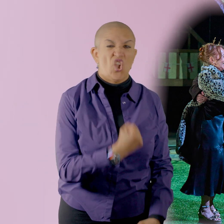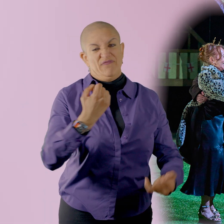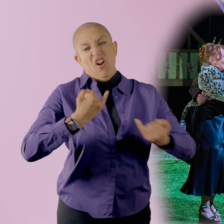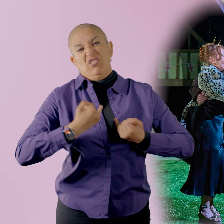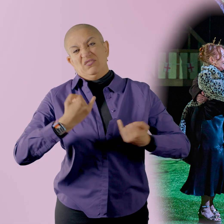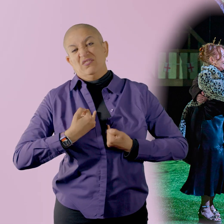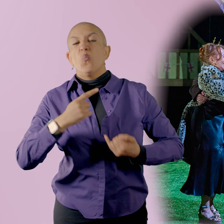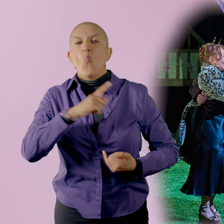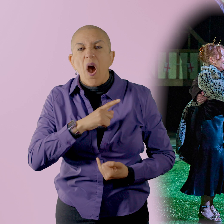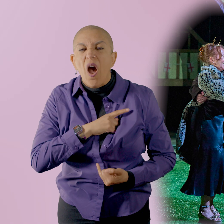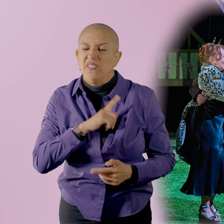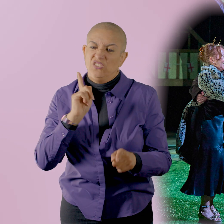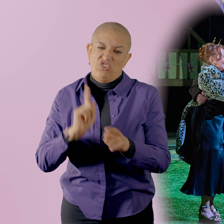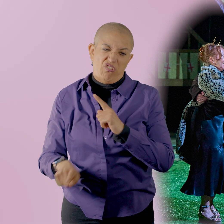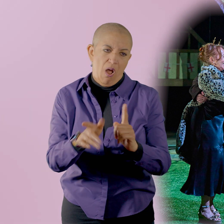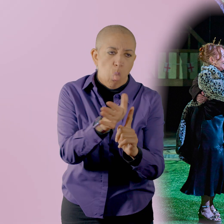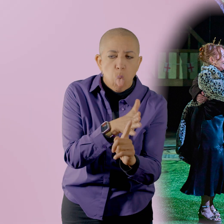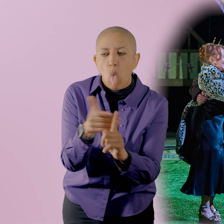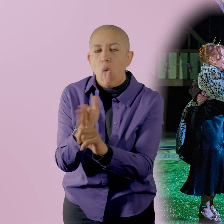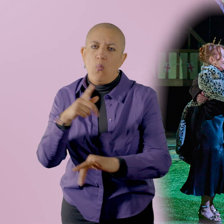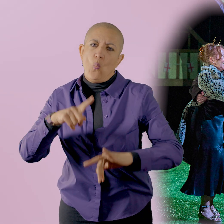for trying to seduce the married women